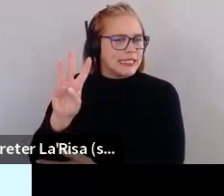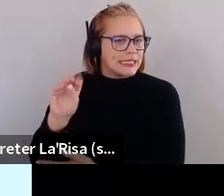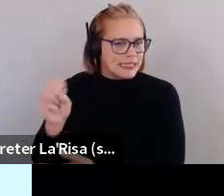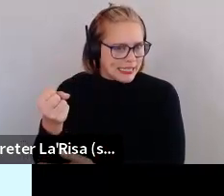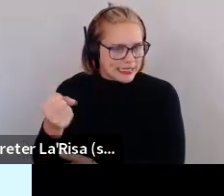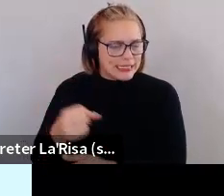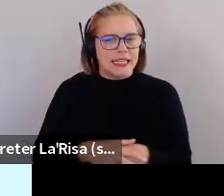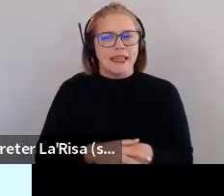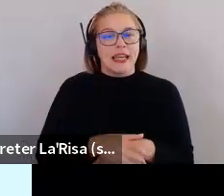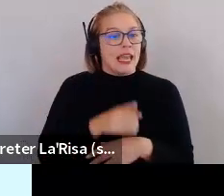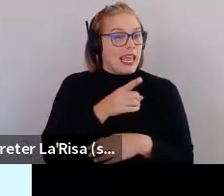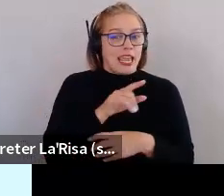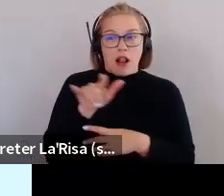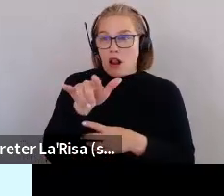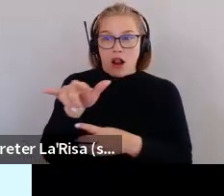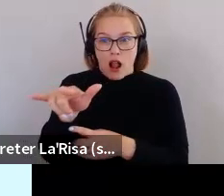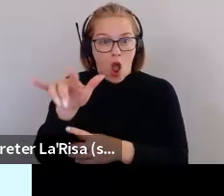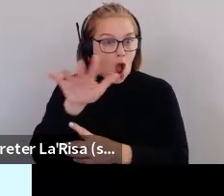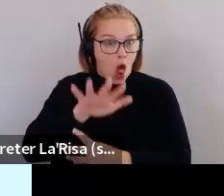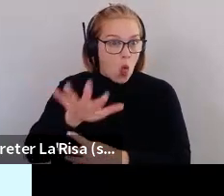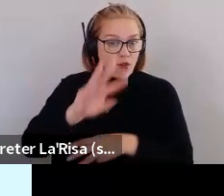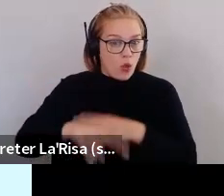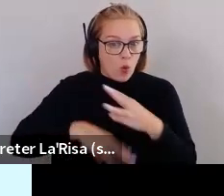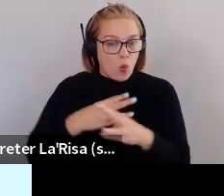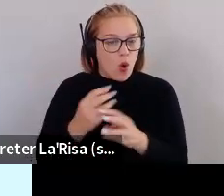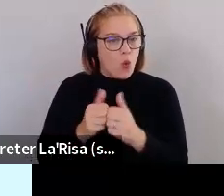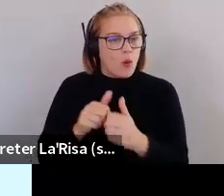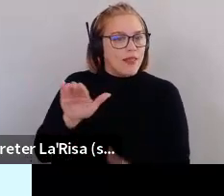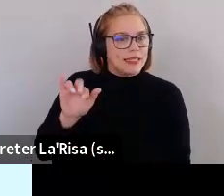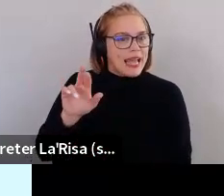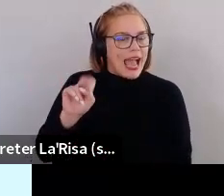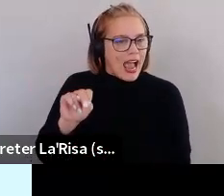most of his life in an iron lung. That's how polio was treated in the